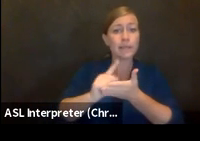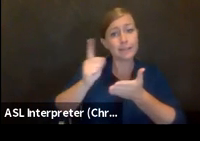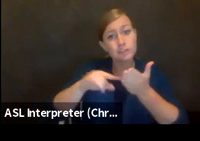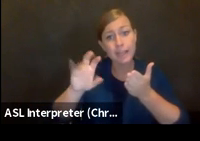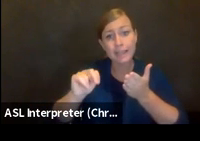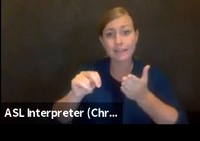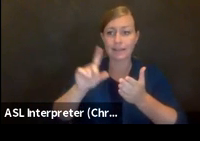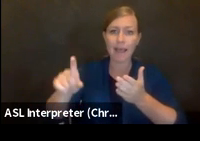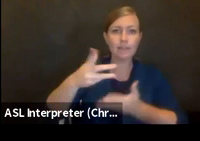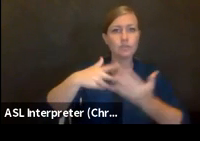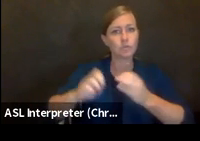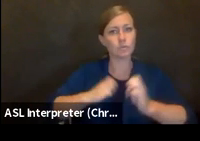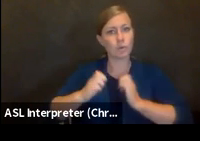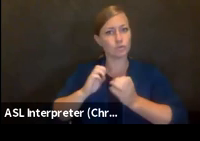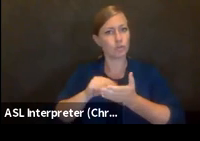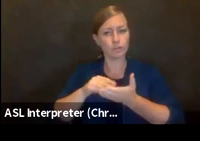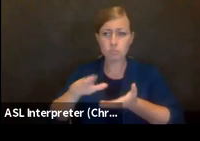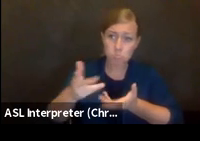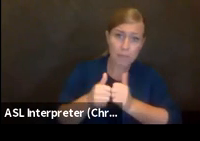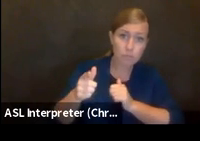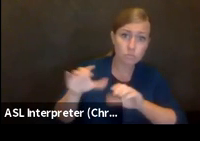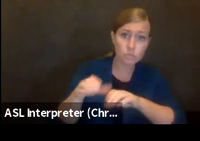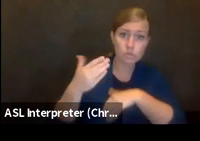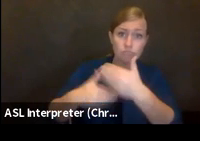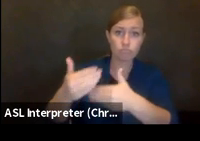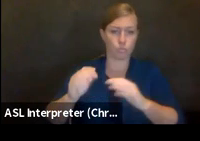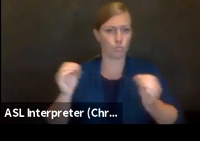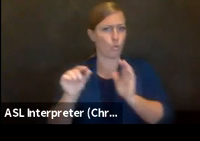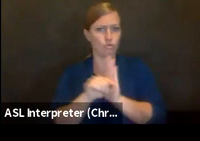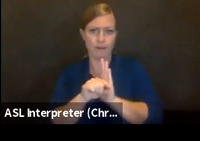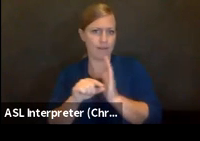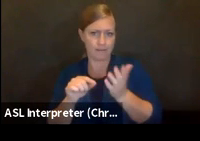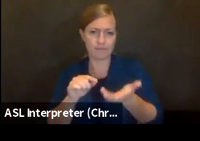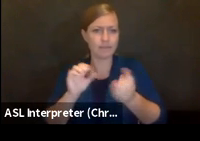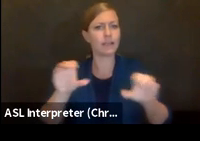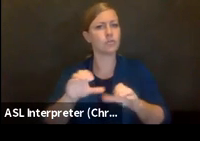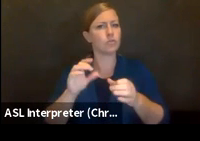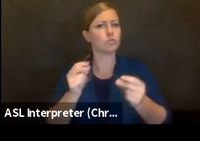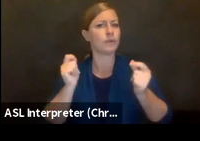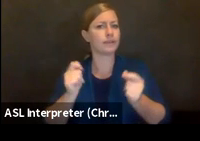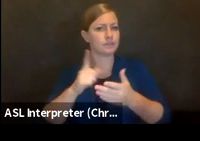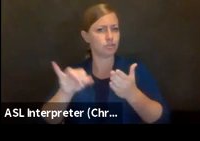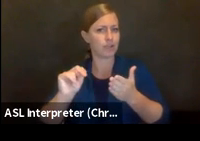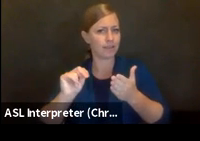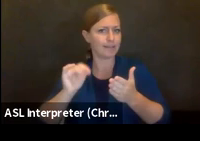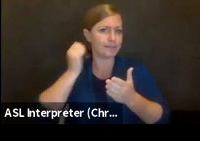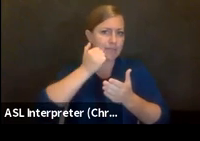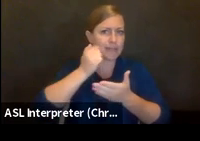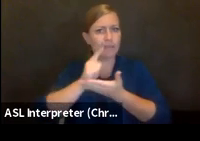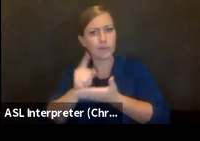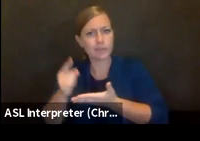ESD 189 - Amy Colburn: So you can keep things unrated if you just want to do a quick check ins with kids. So, from here I could